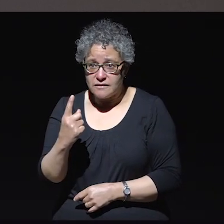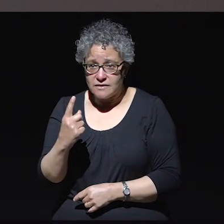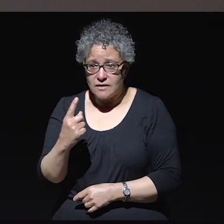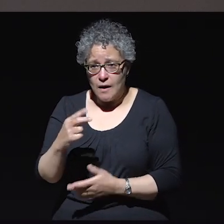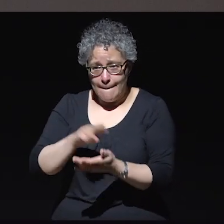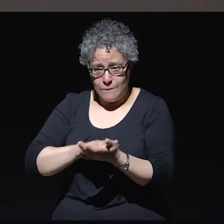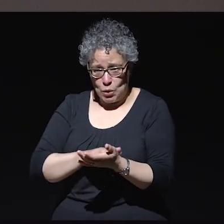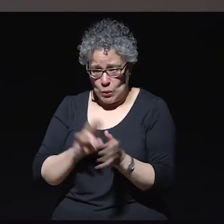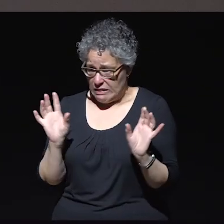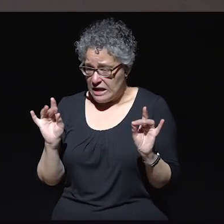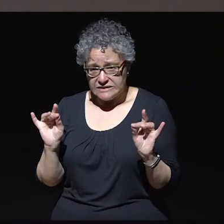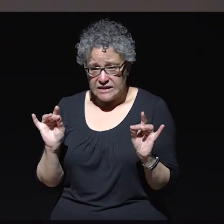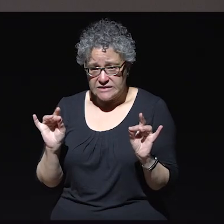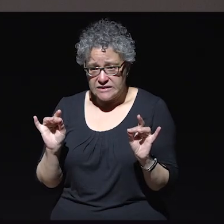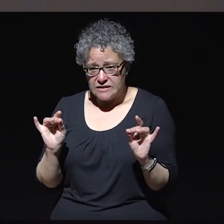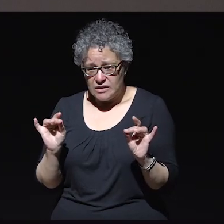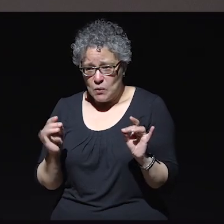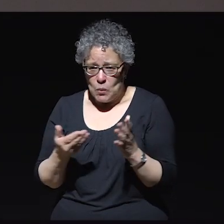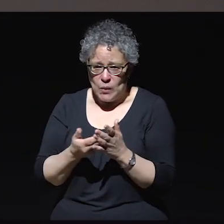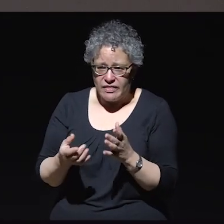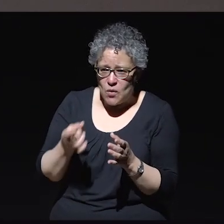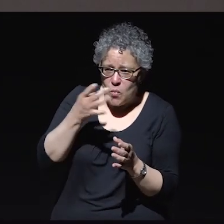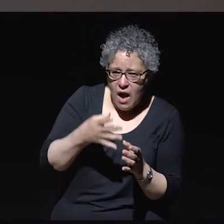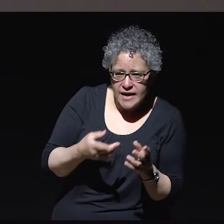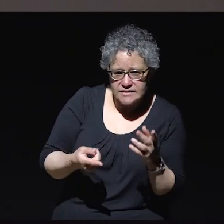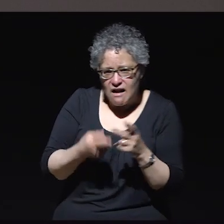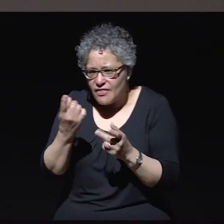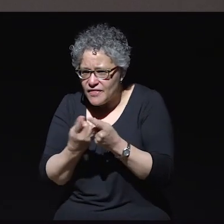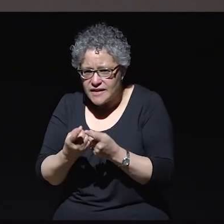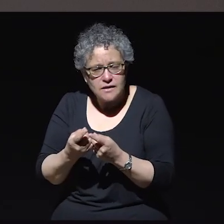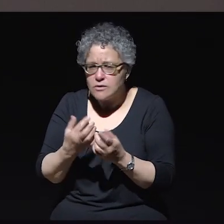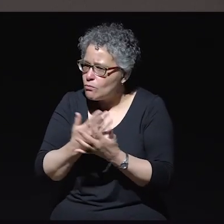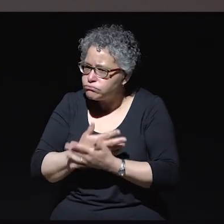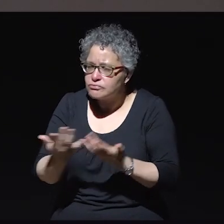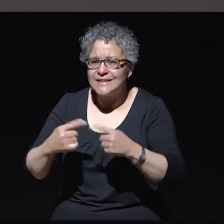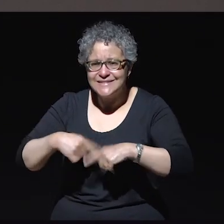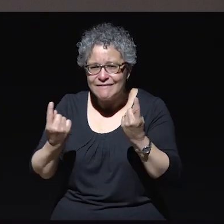sort of watered down by whites and other pale colours, but actually multiple blues, multiple different kinds of blues,